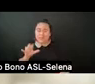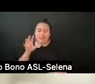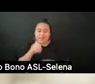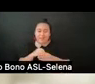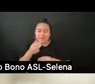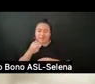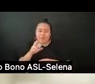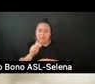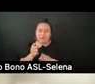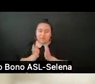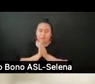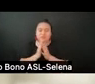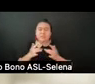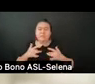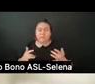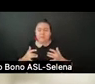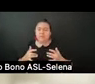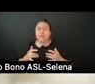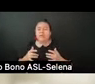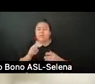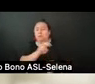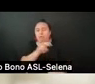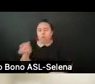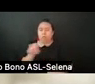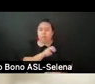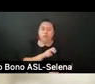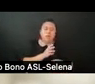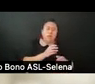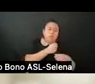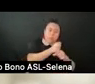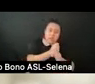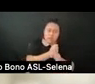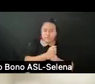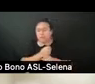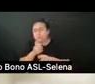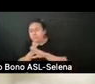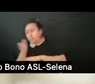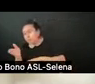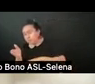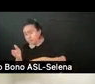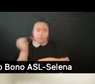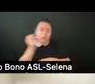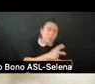going in between production and post production and back and forth. So, we will consider that a production cost.